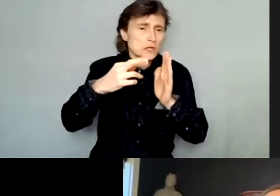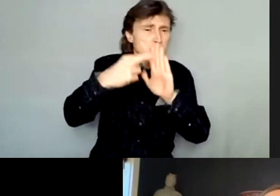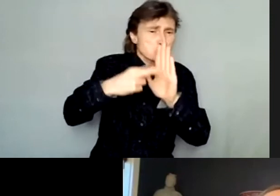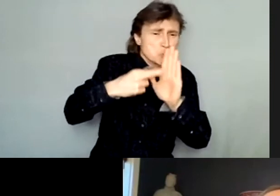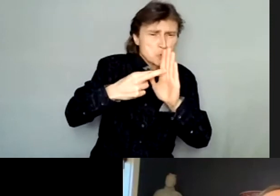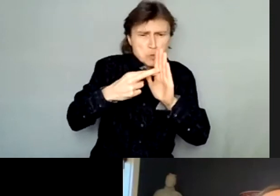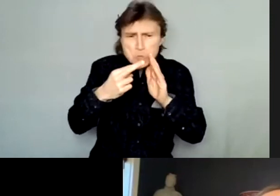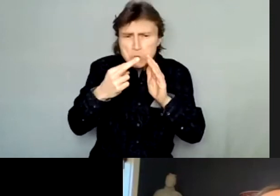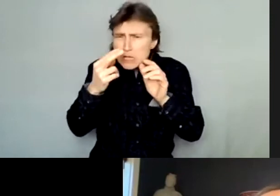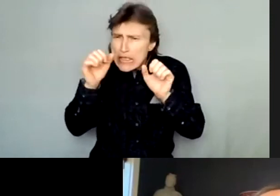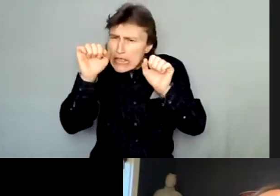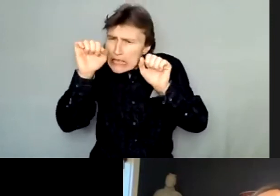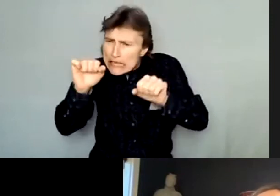There's lots of anxiety.